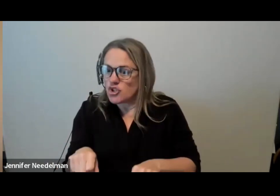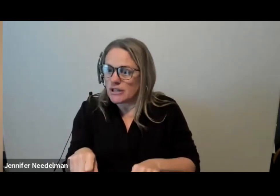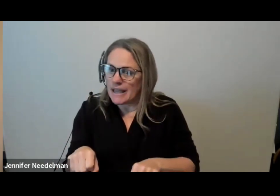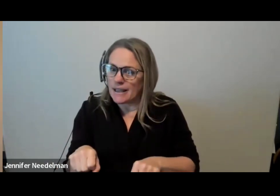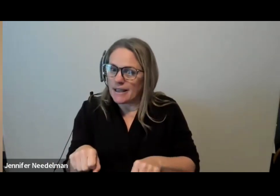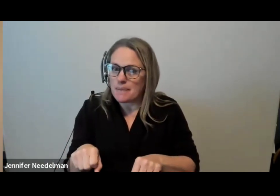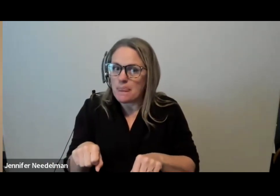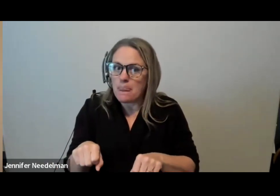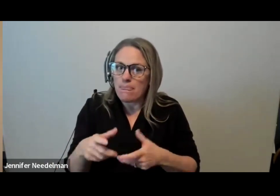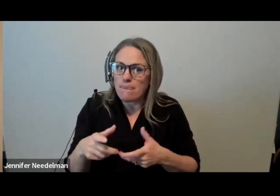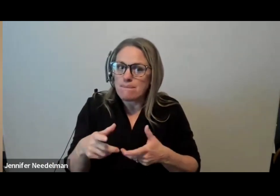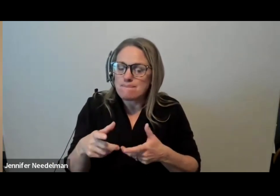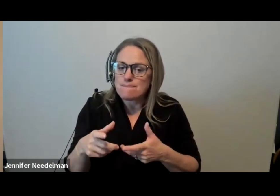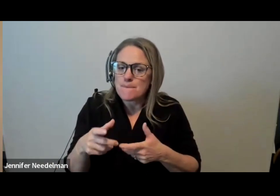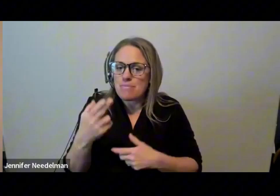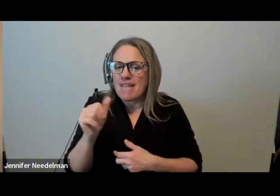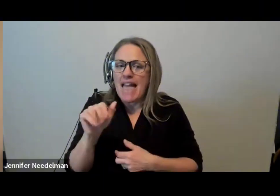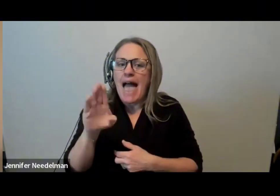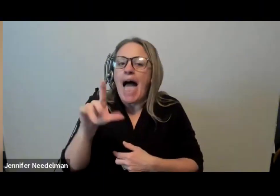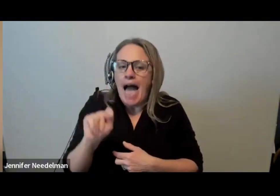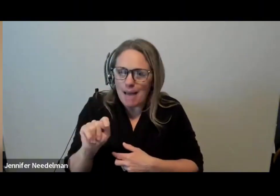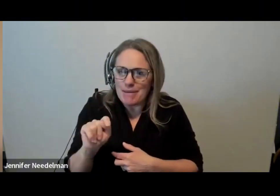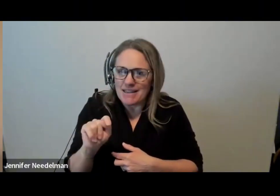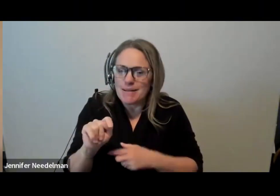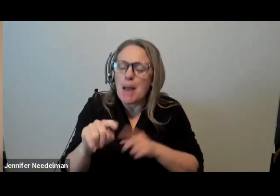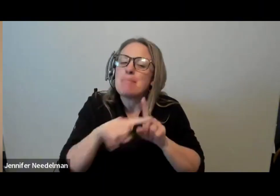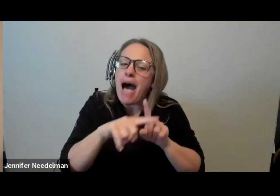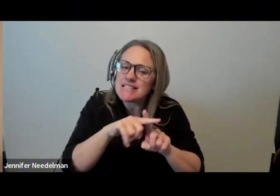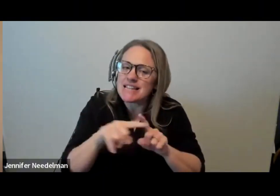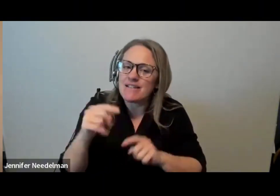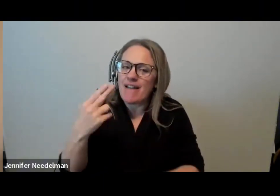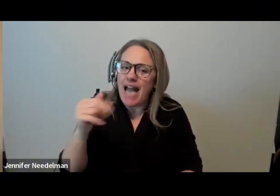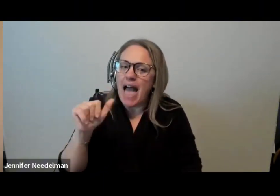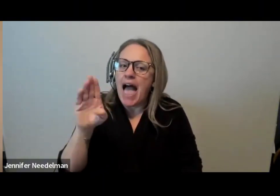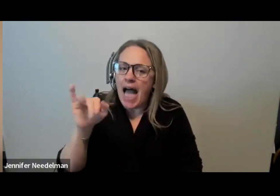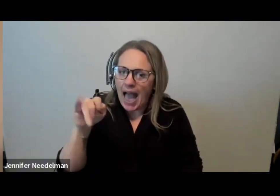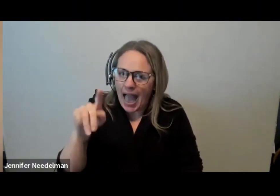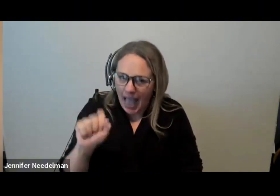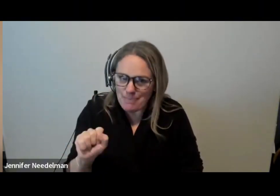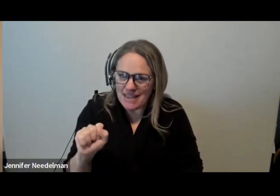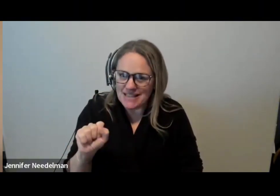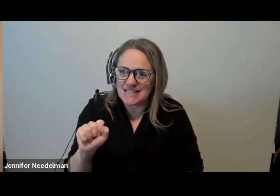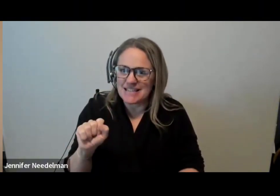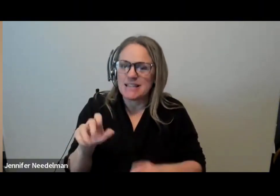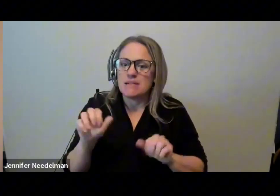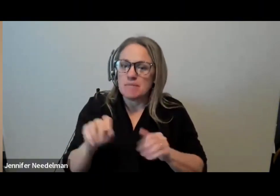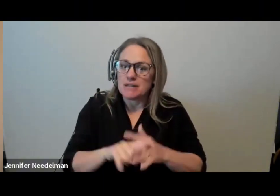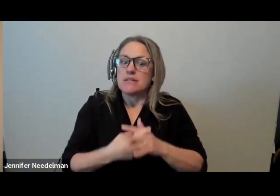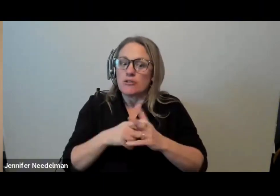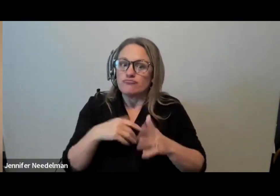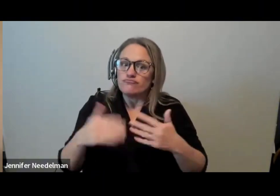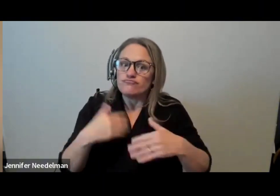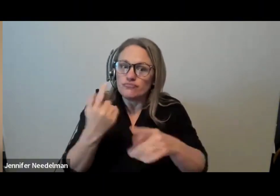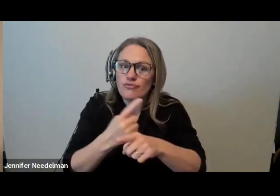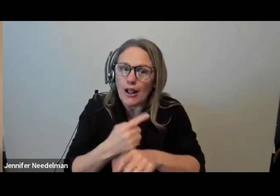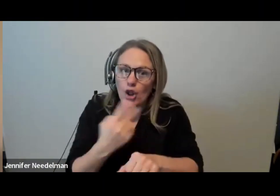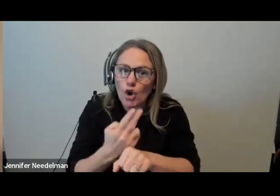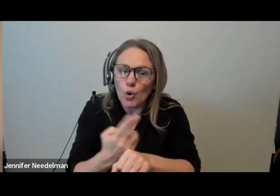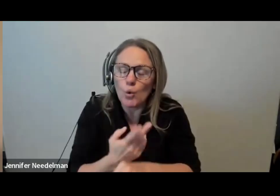Please don't build apps with bad habits, but like can, can help people get into the swing of regularly using something like a journal